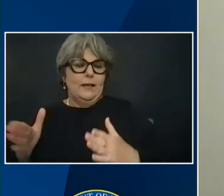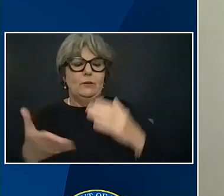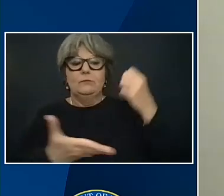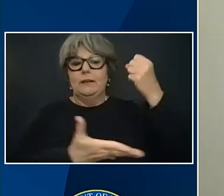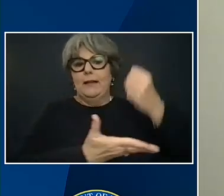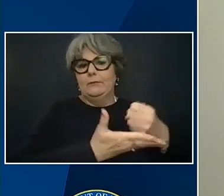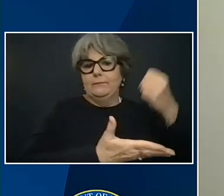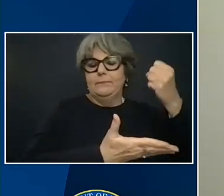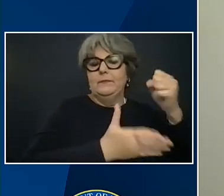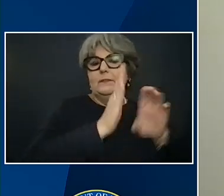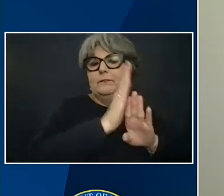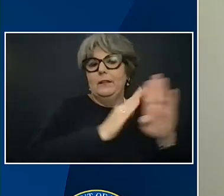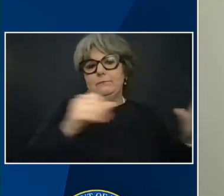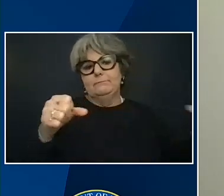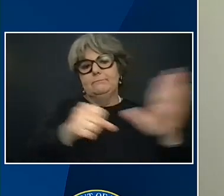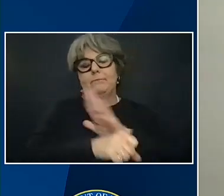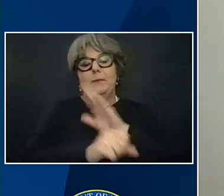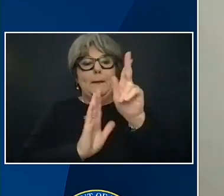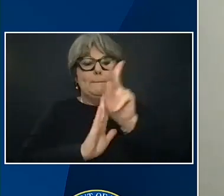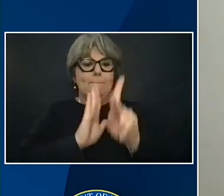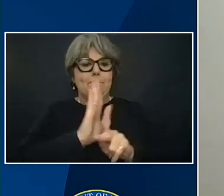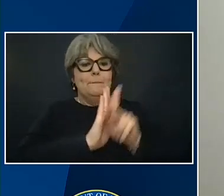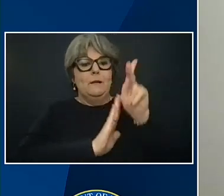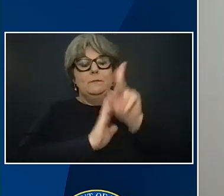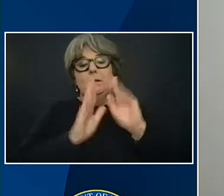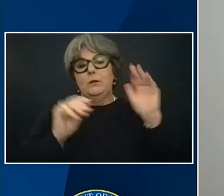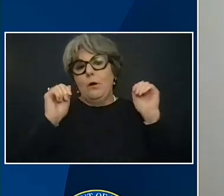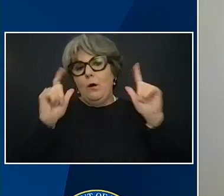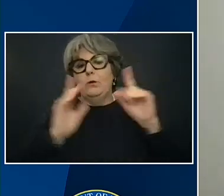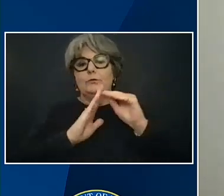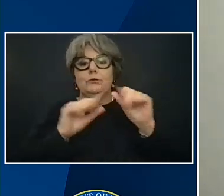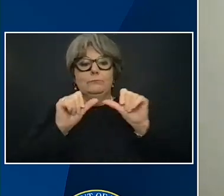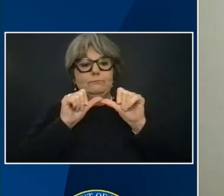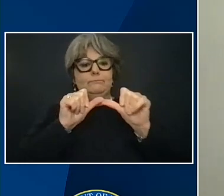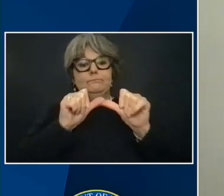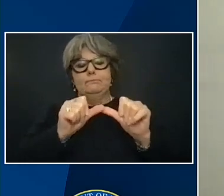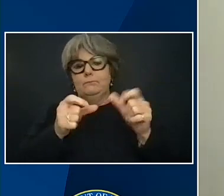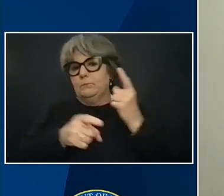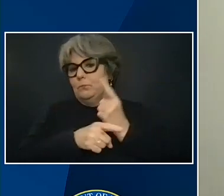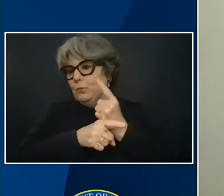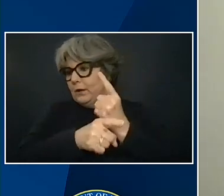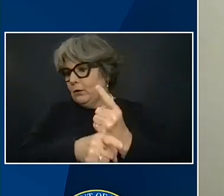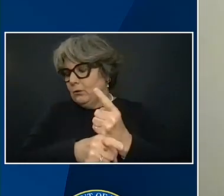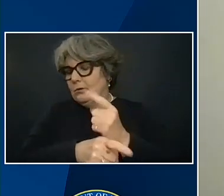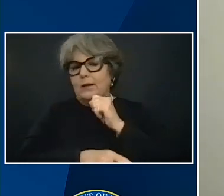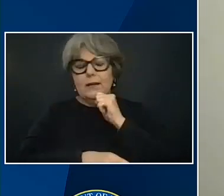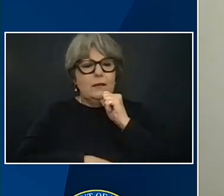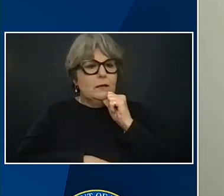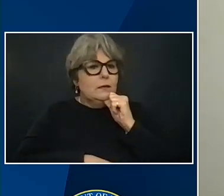comprehensive policies ensuring all students remain regular and not- sorry,